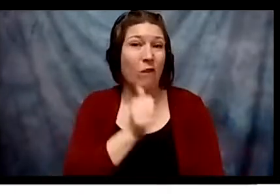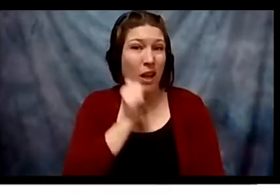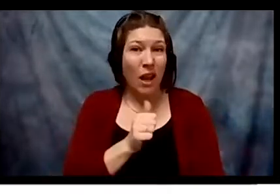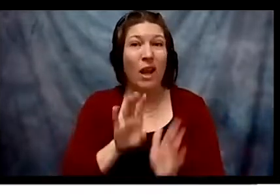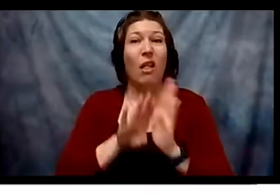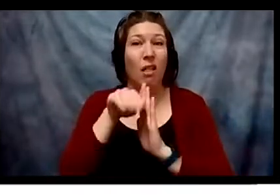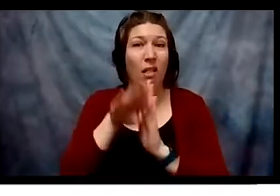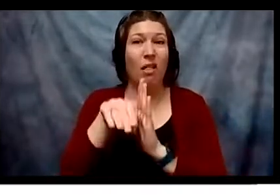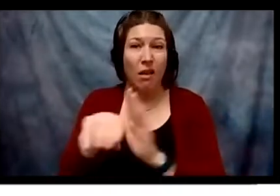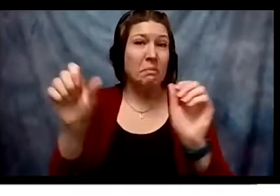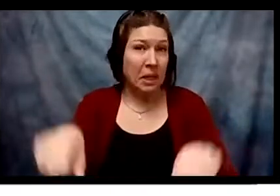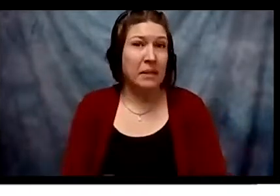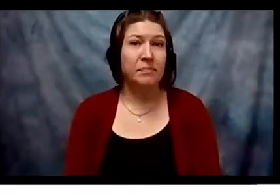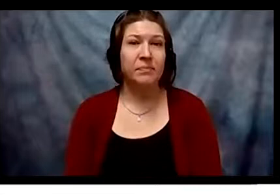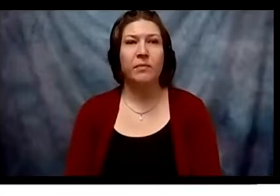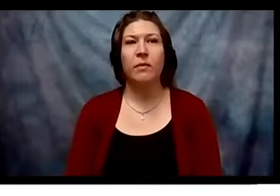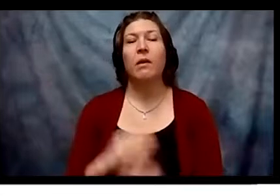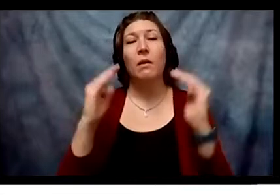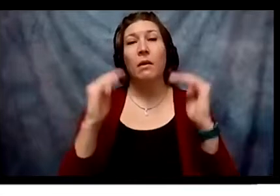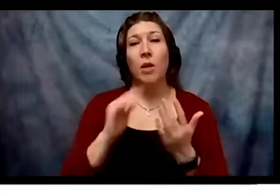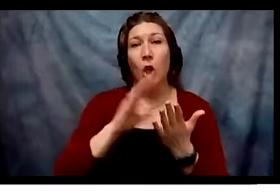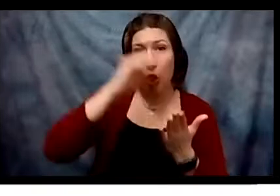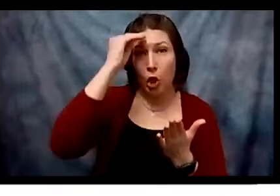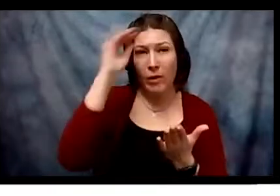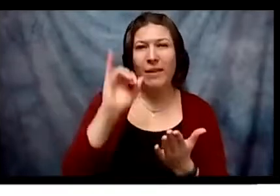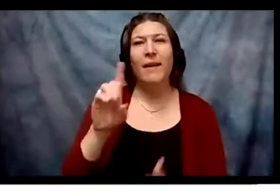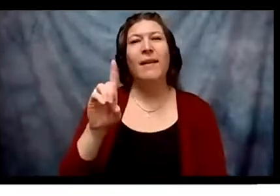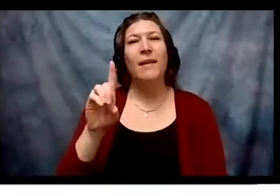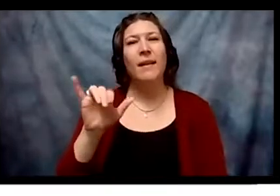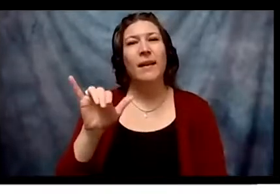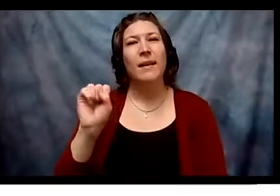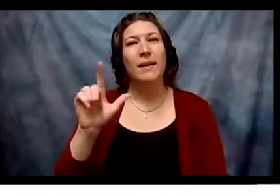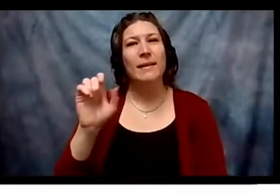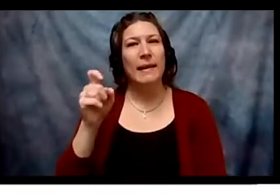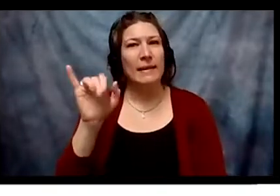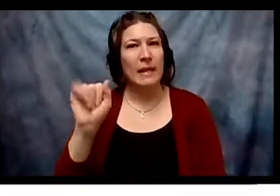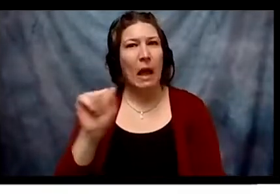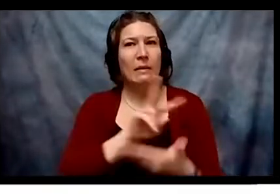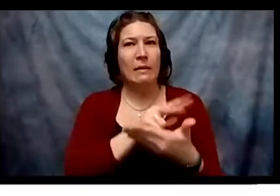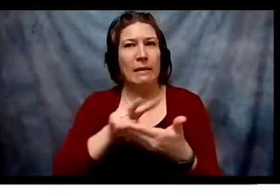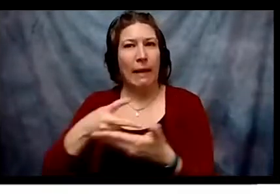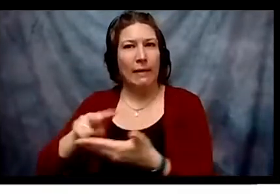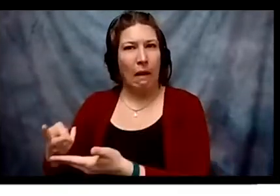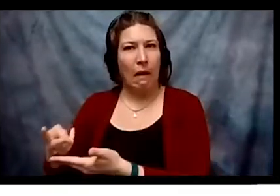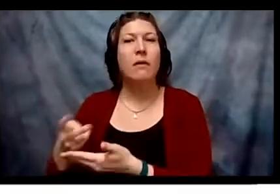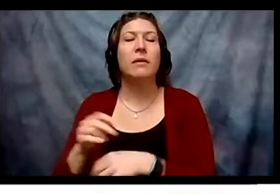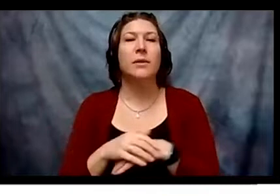Learning, such as dyslexia, which is the most common learning disability. But auditory and speech